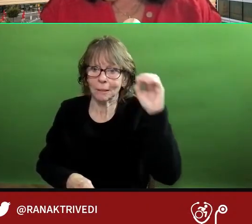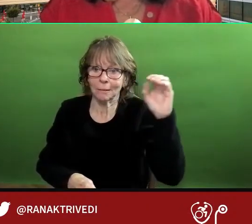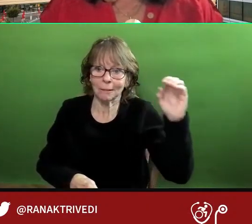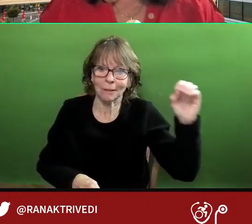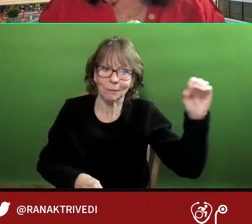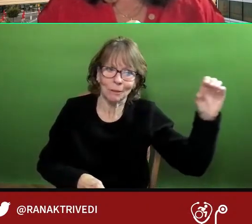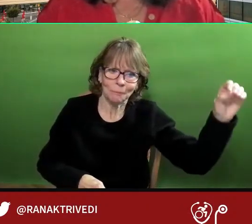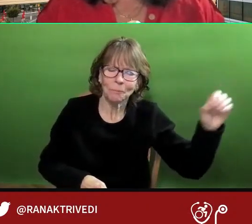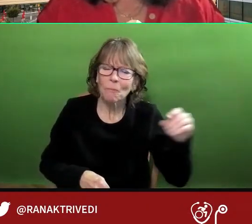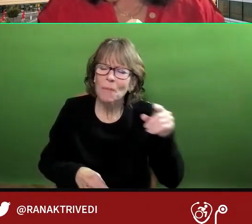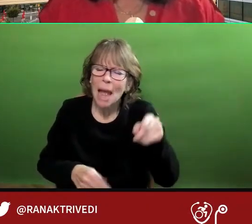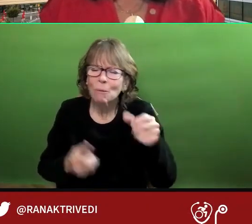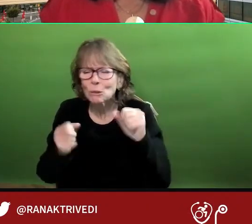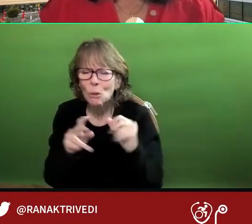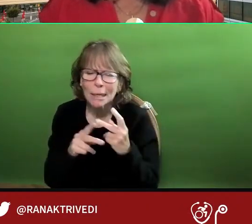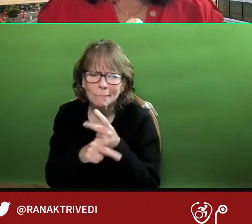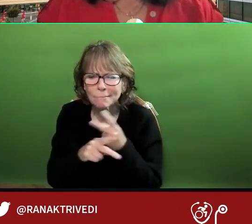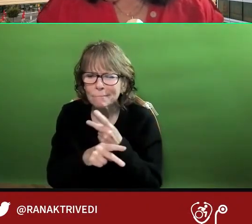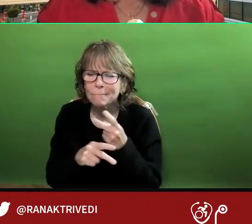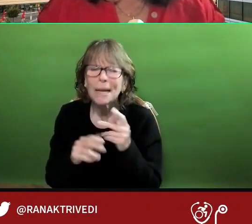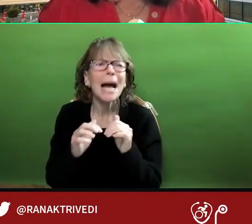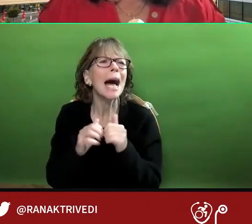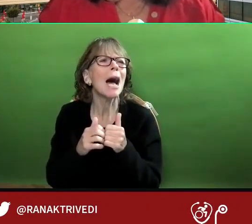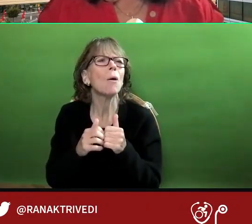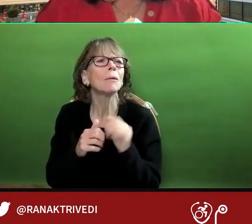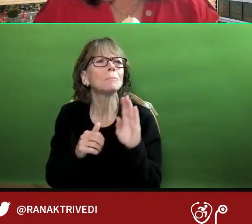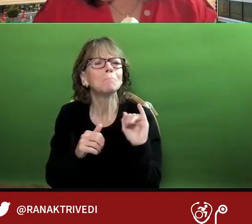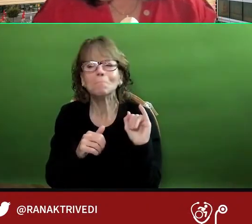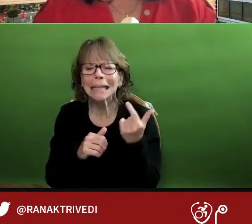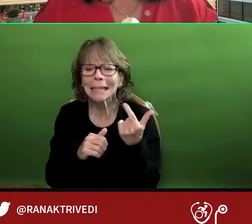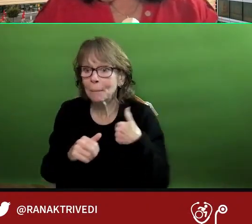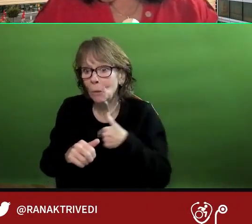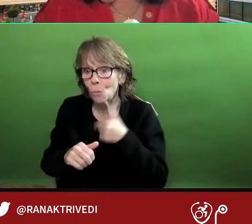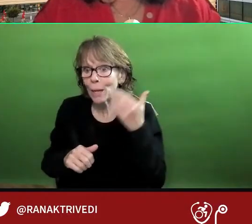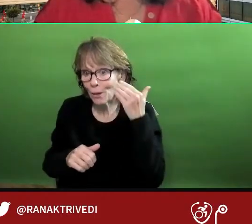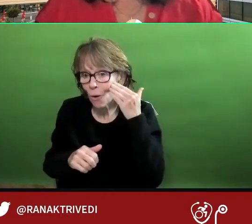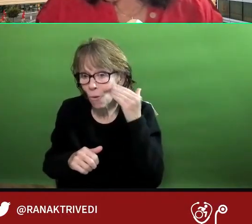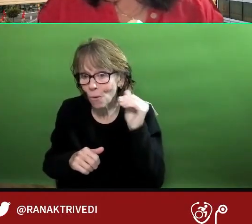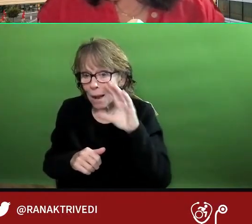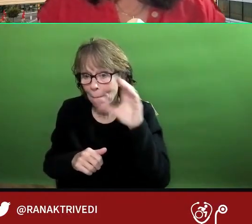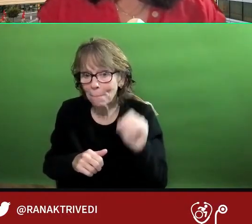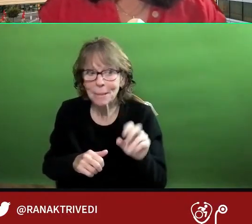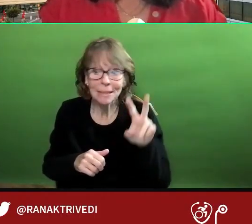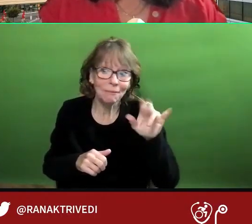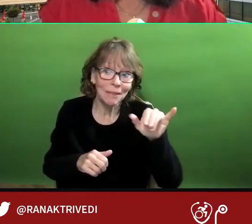and finalizing these slides of companies that we know really well, VISA and TESLA.